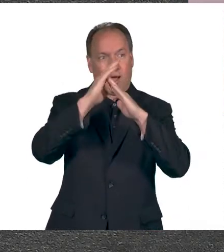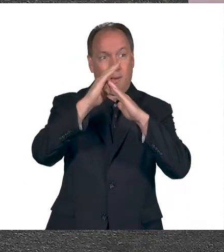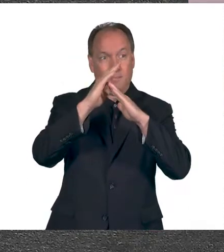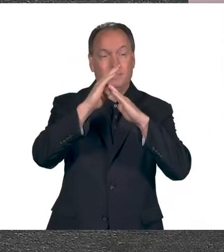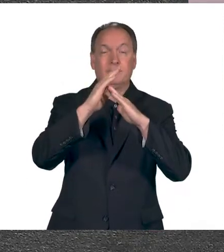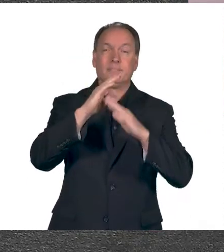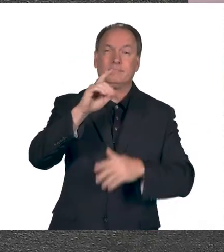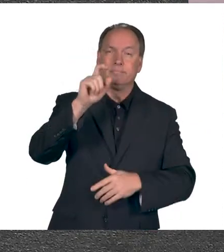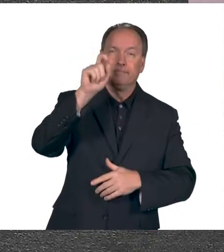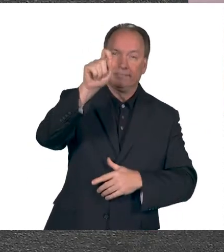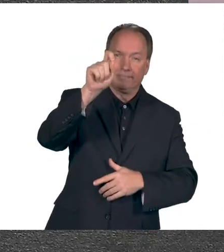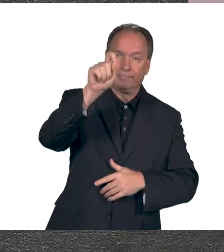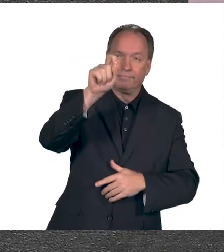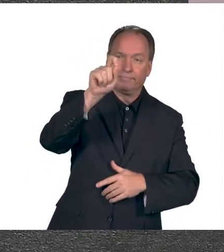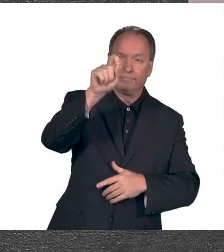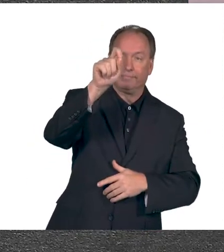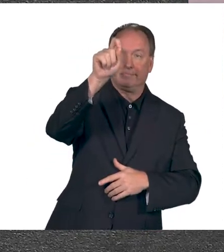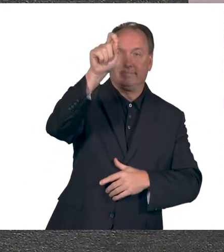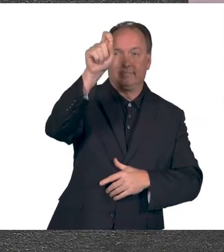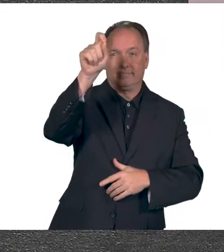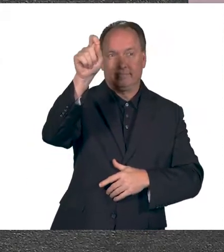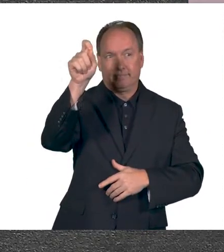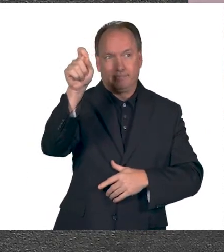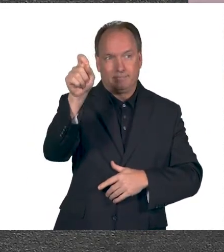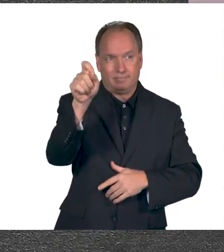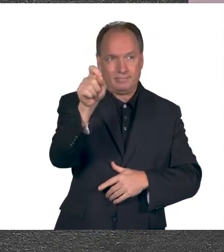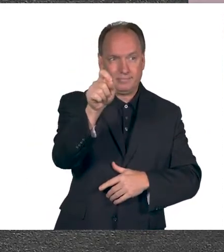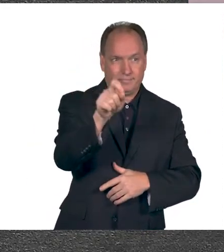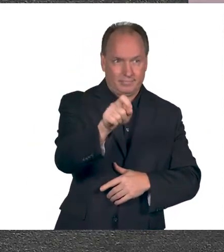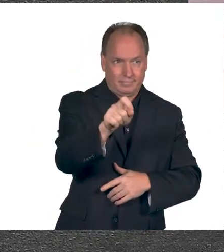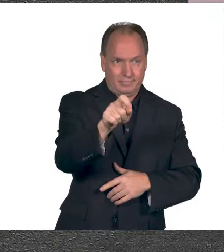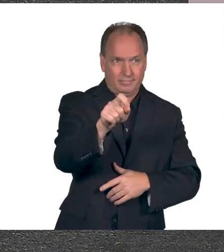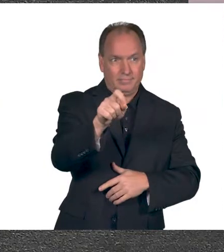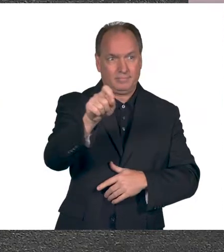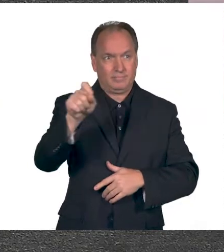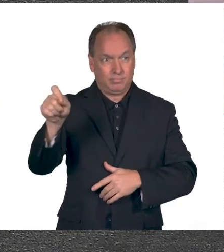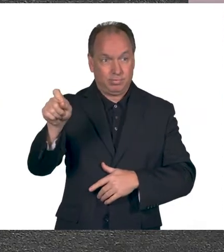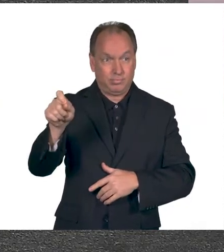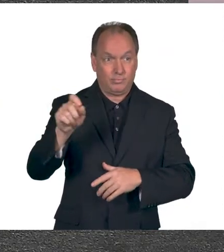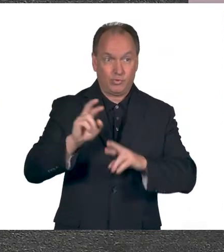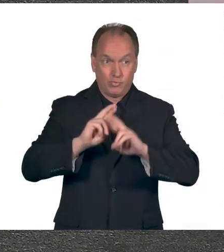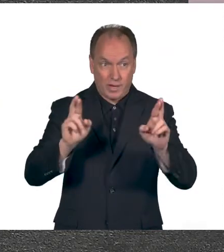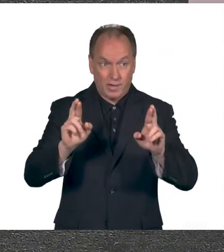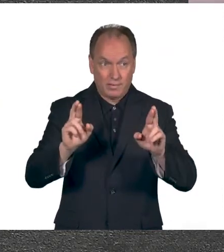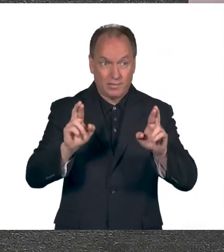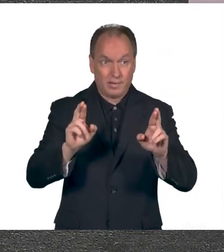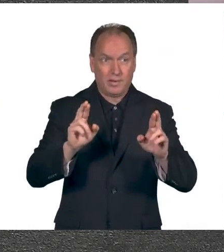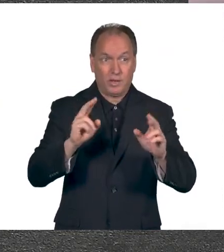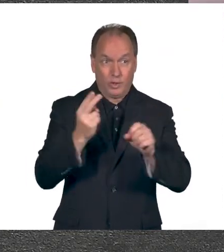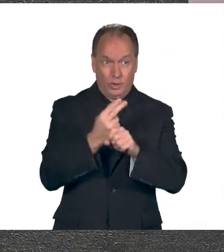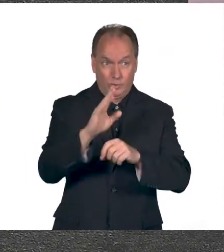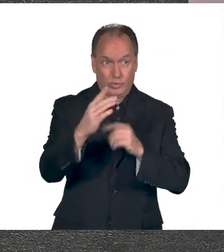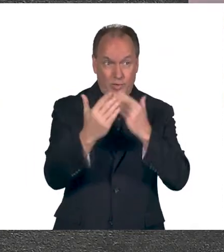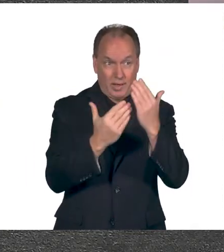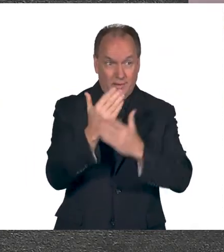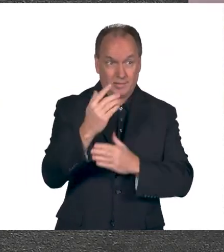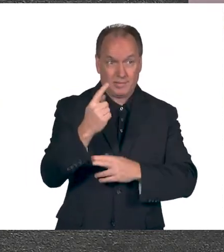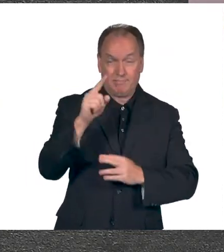to go up and curve around slant down and pull back, okay ready?